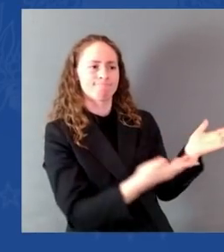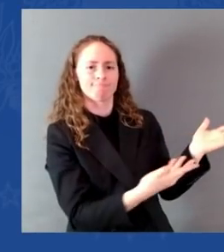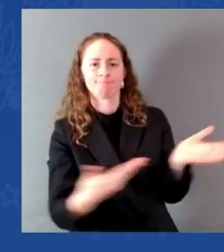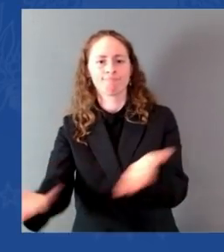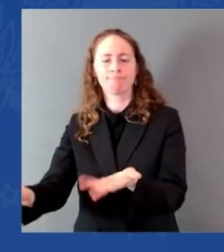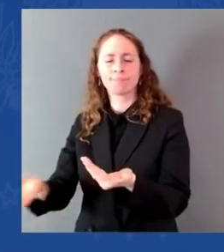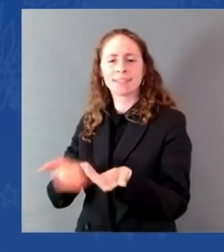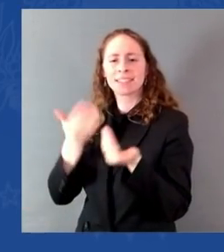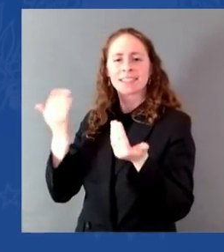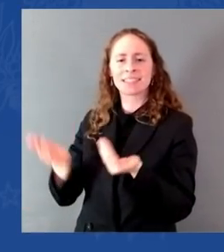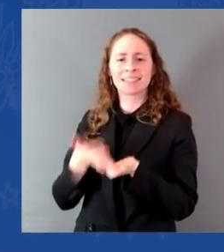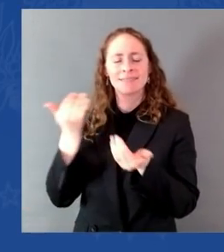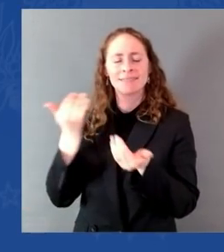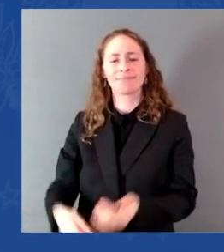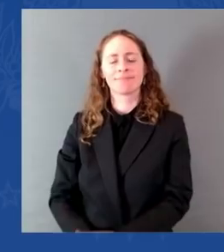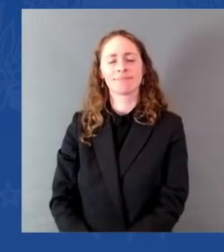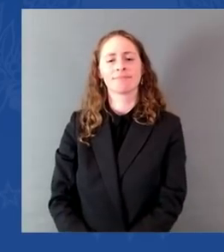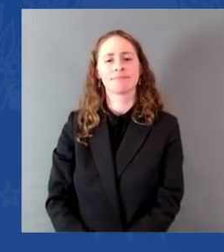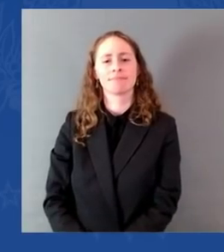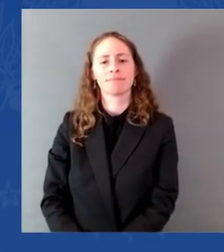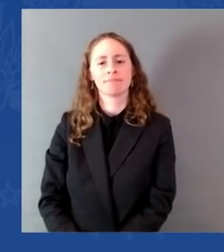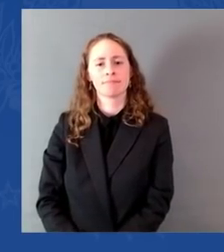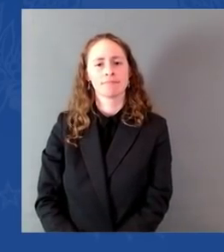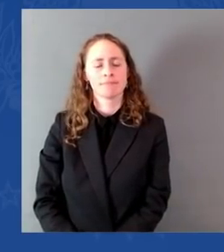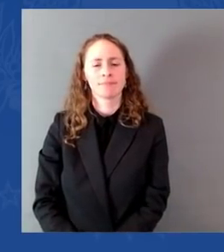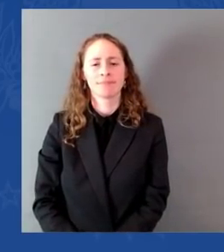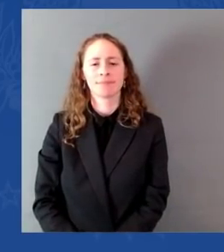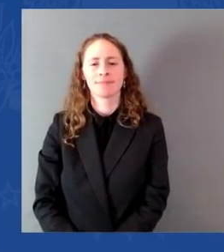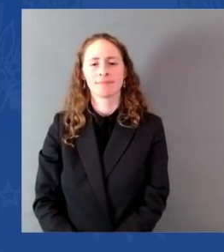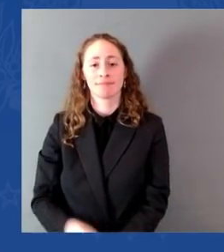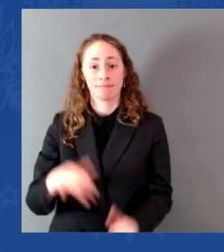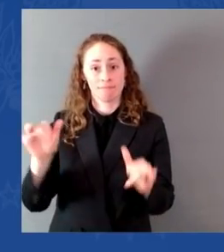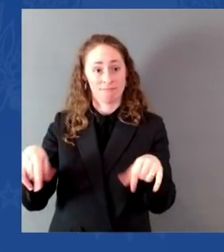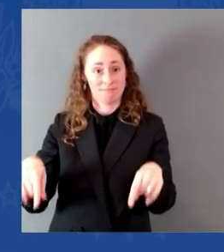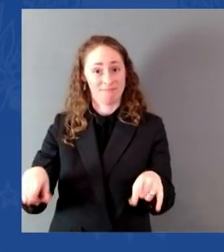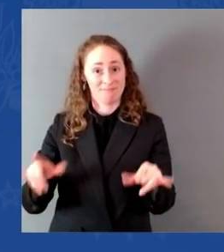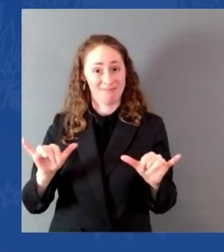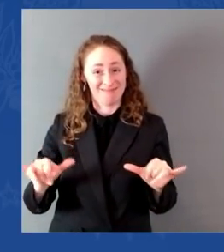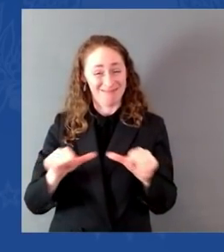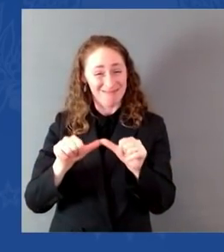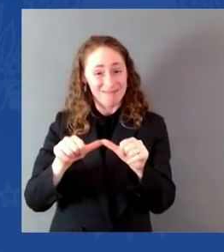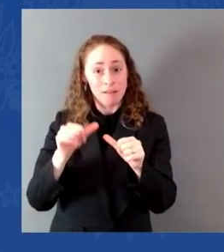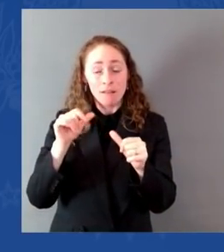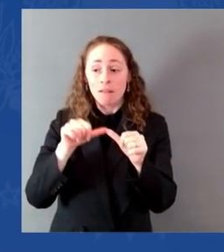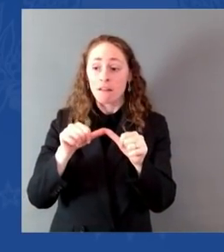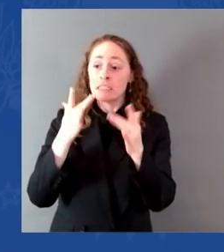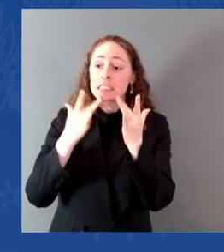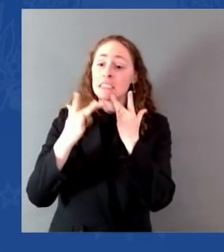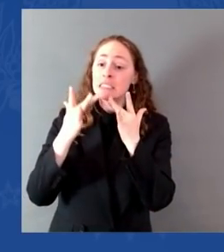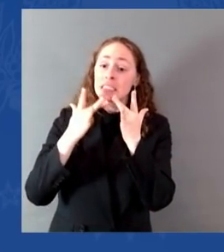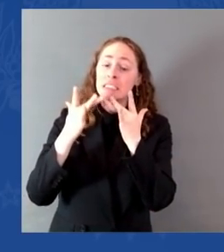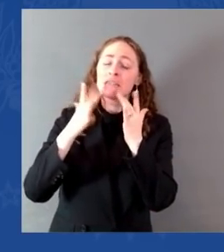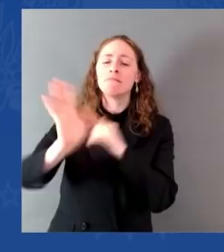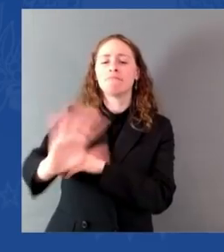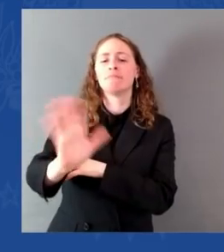And we're not going to lose anymore,. I promise you. The time of losing is over. It's over, over, over, over.